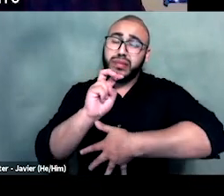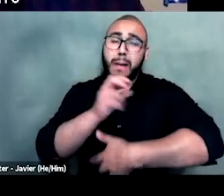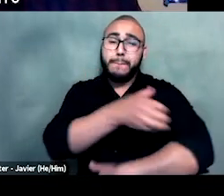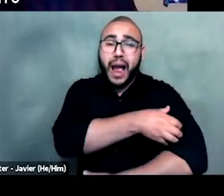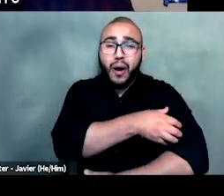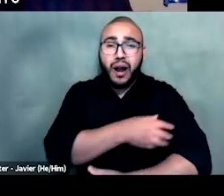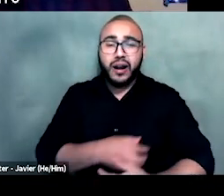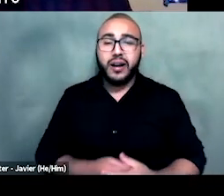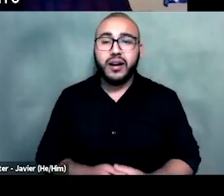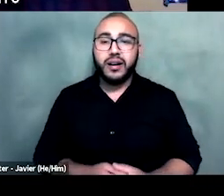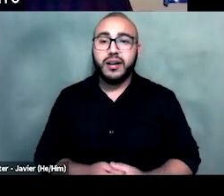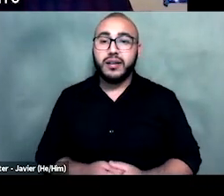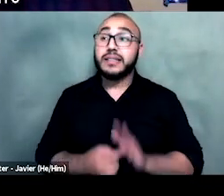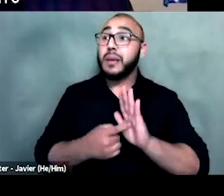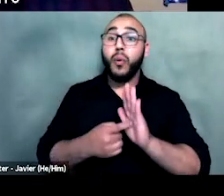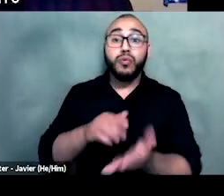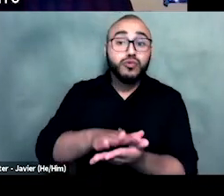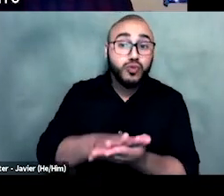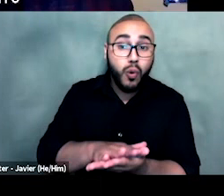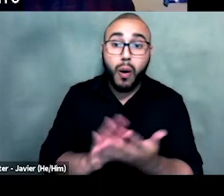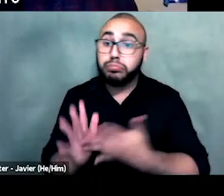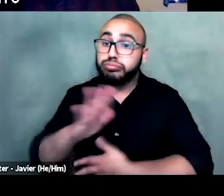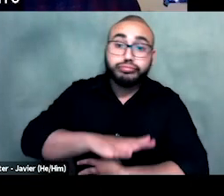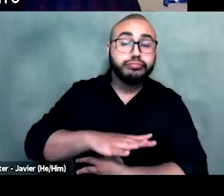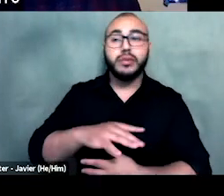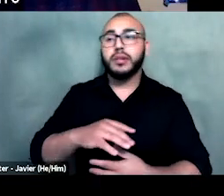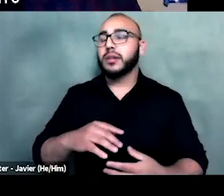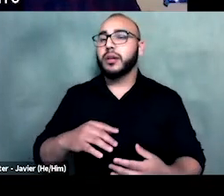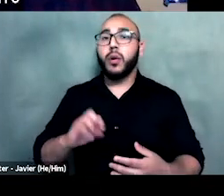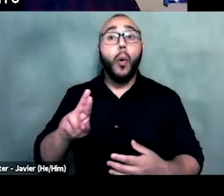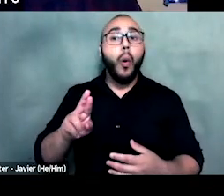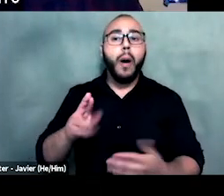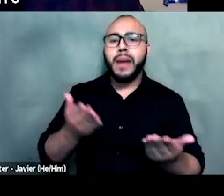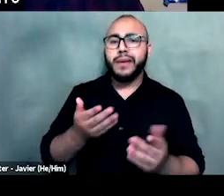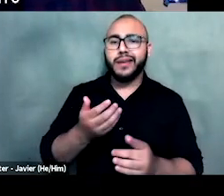sometimes you're really good at music, you're just natural at playing the guitar or natural